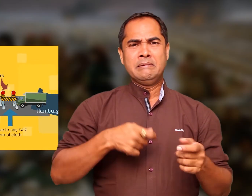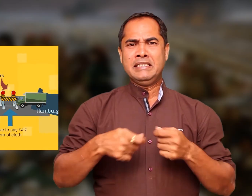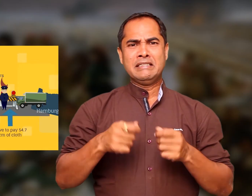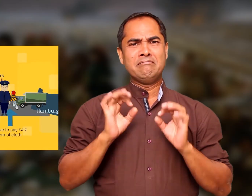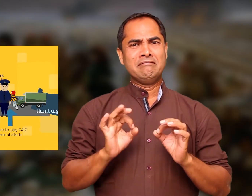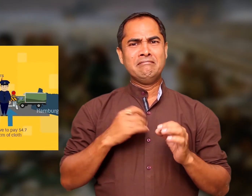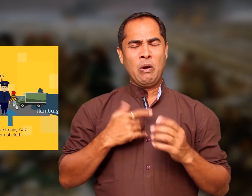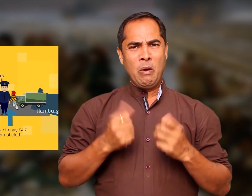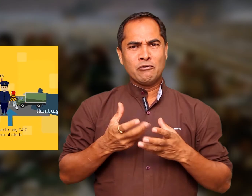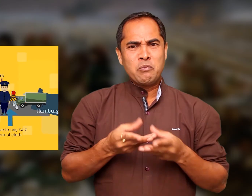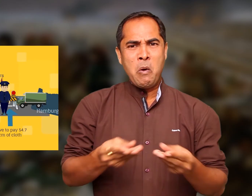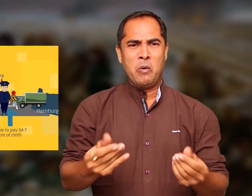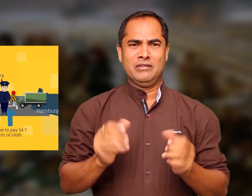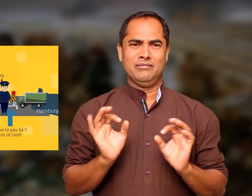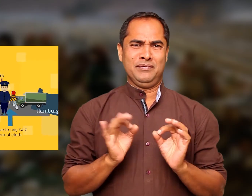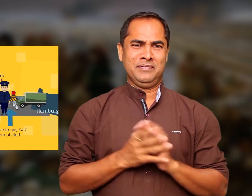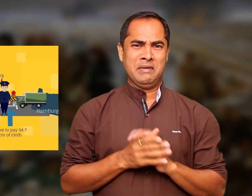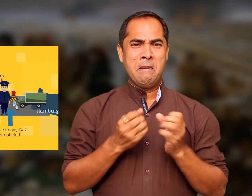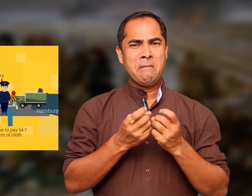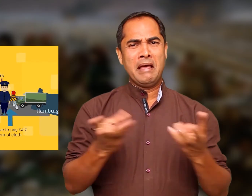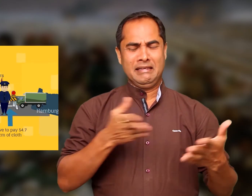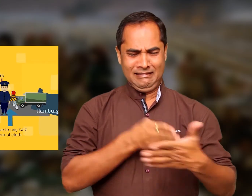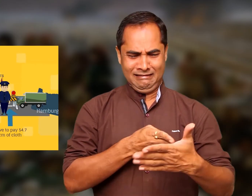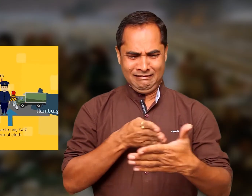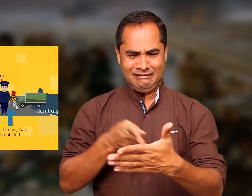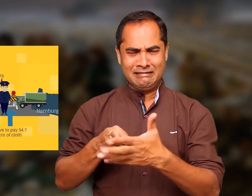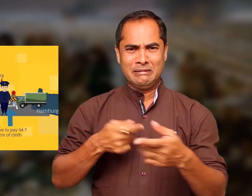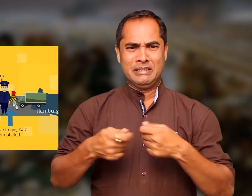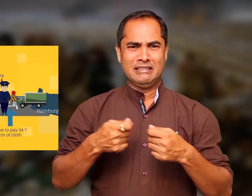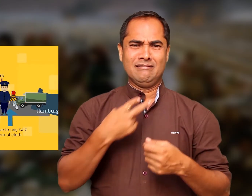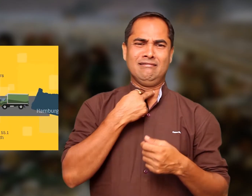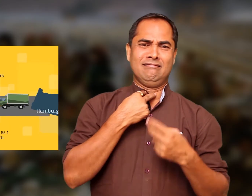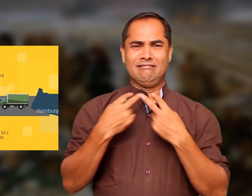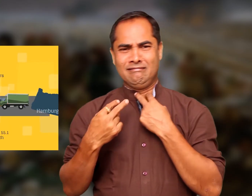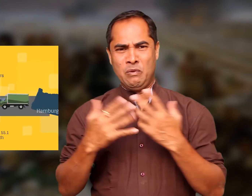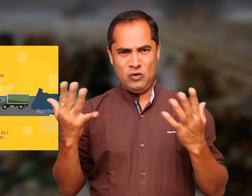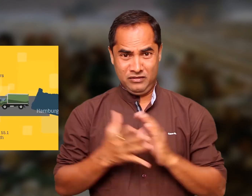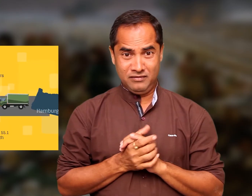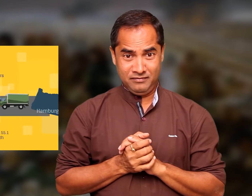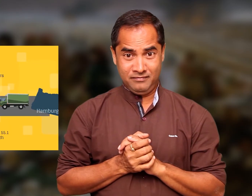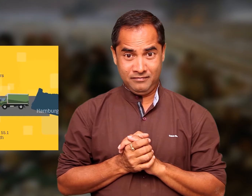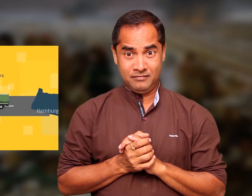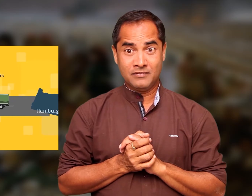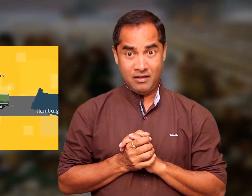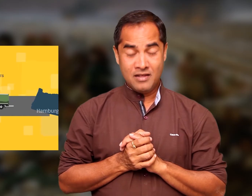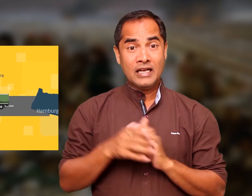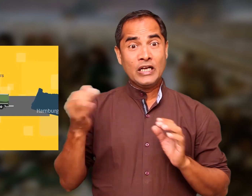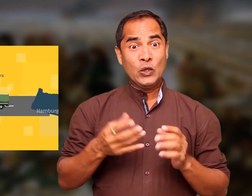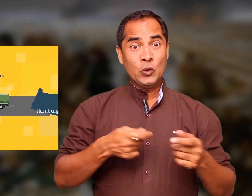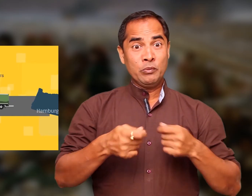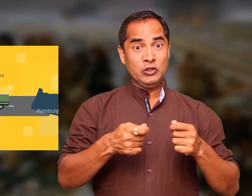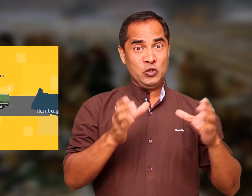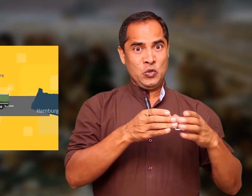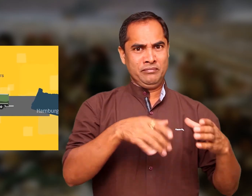conditions were not at all business friendly. The new commercial class was